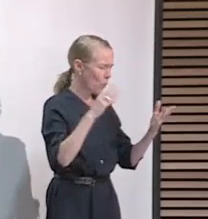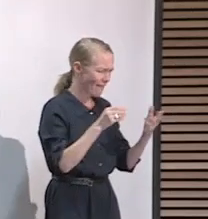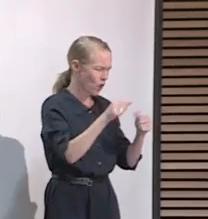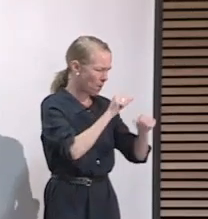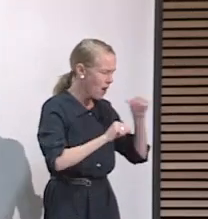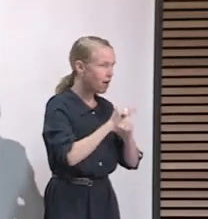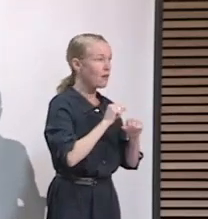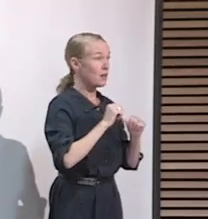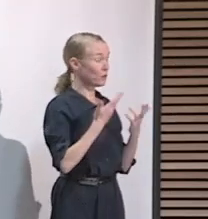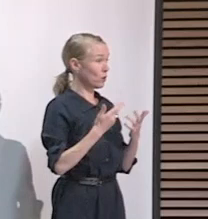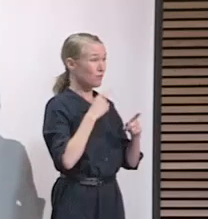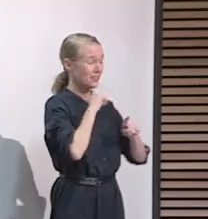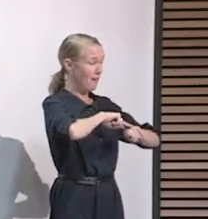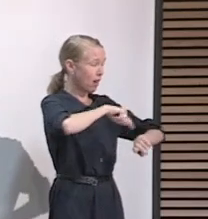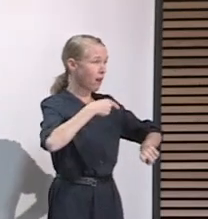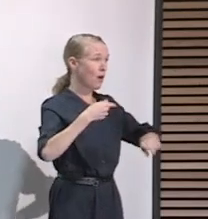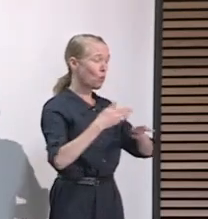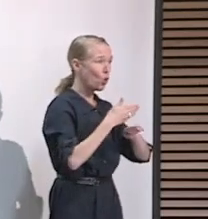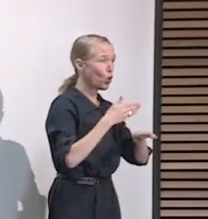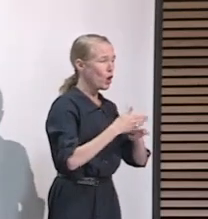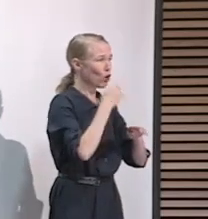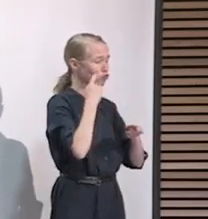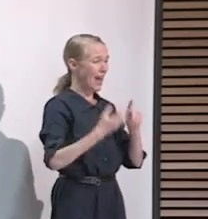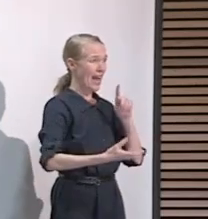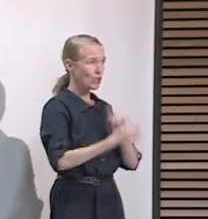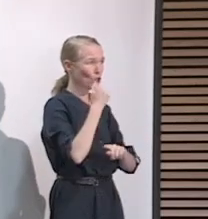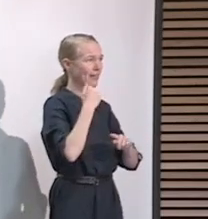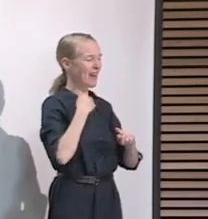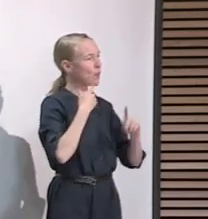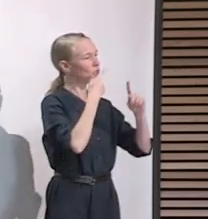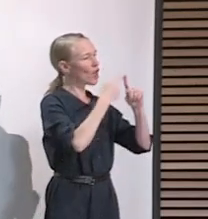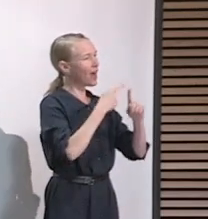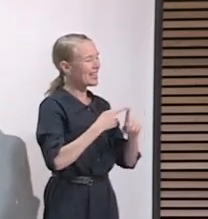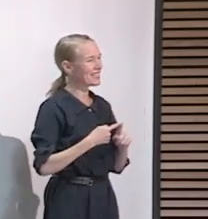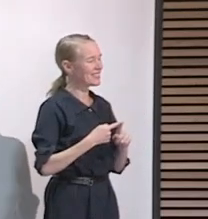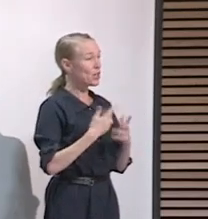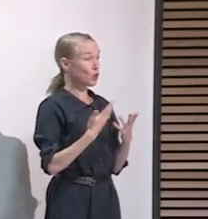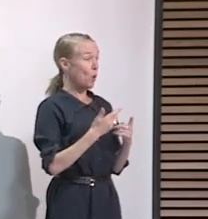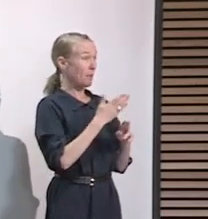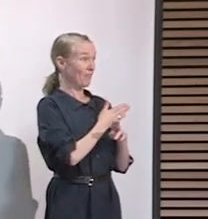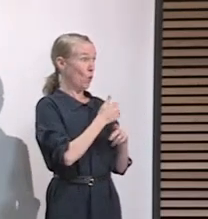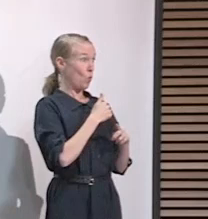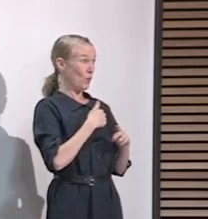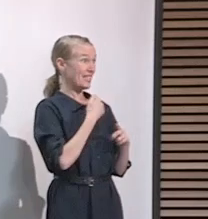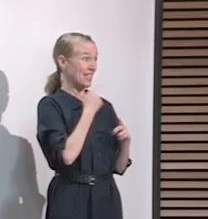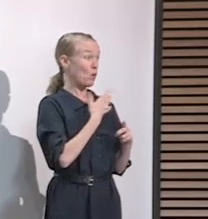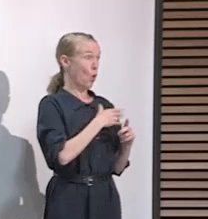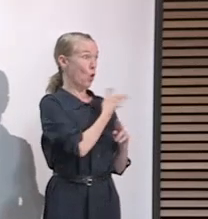piece all of the bits of the puzzle together. And everybody's been working around the clock in order to